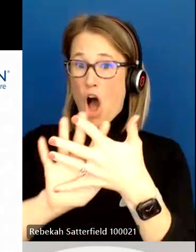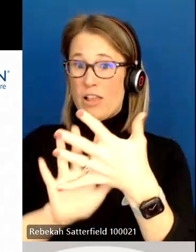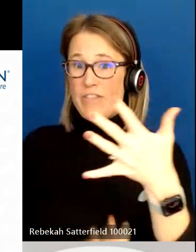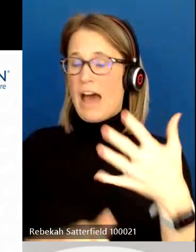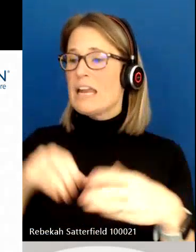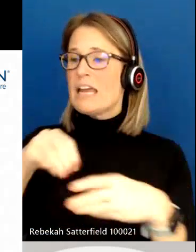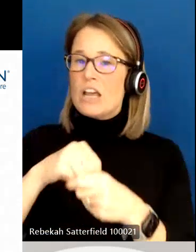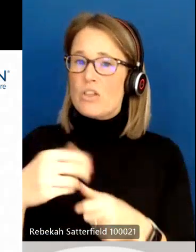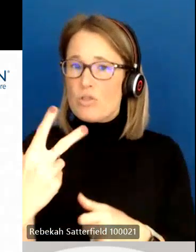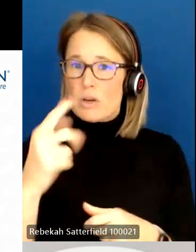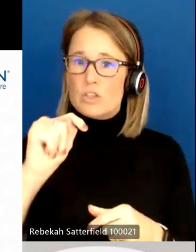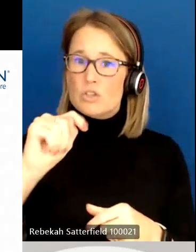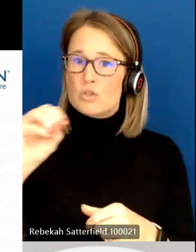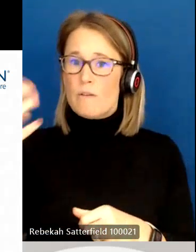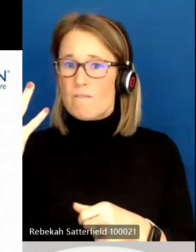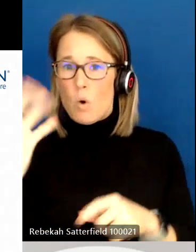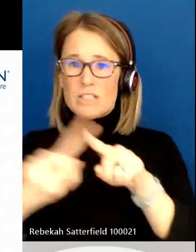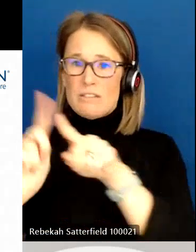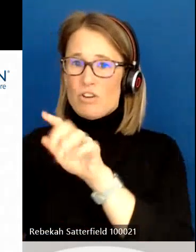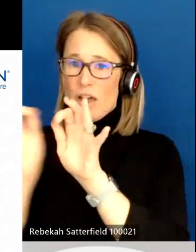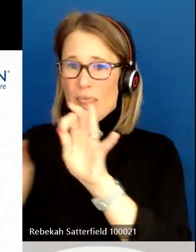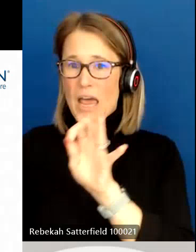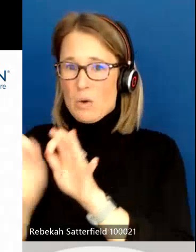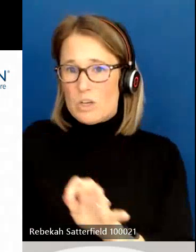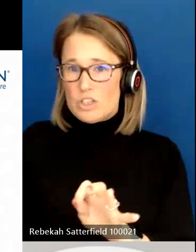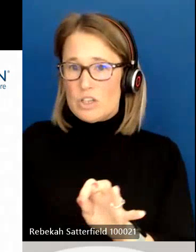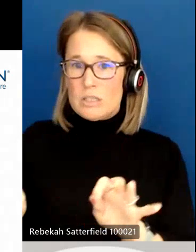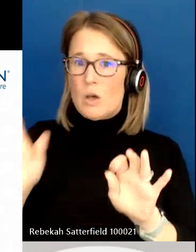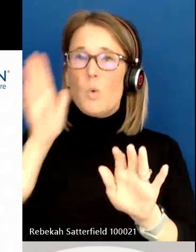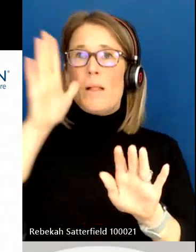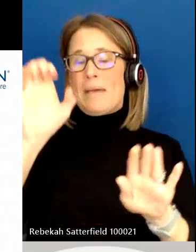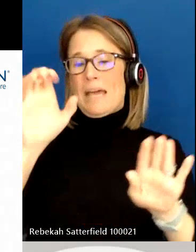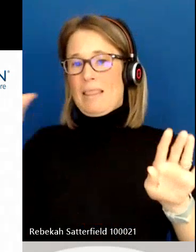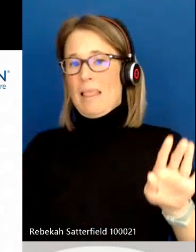different languages as each Hospital literally we were wallpapering the walls and we didn't have